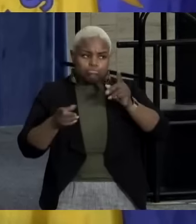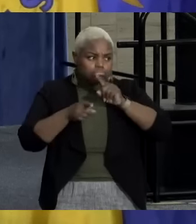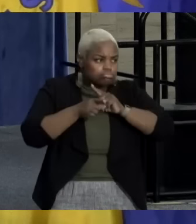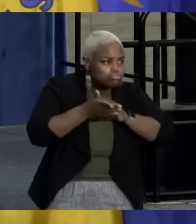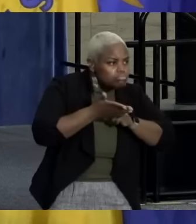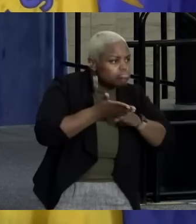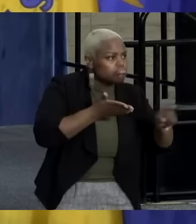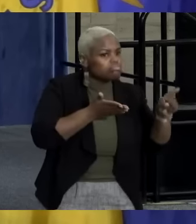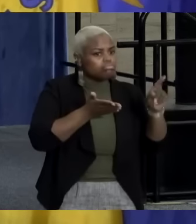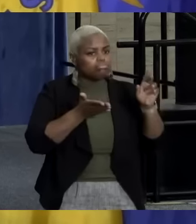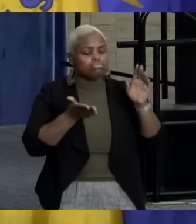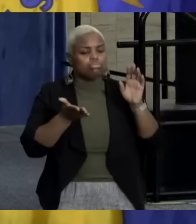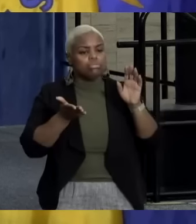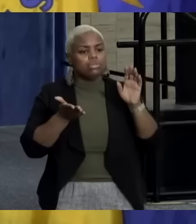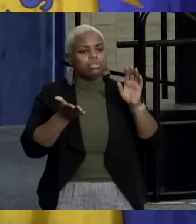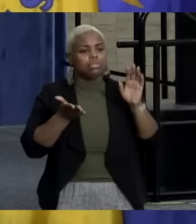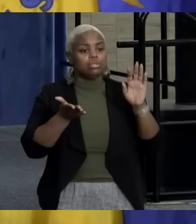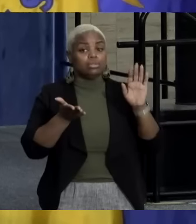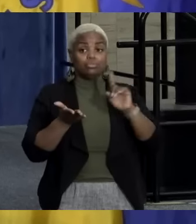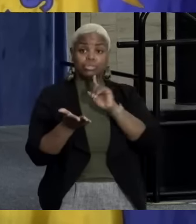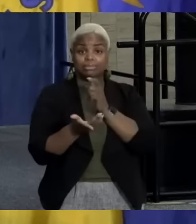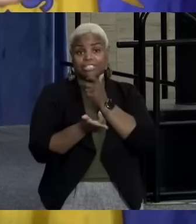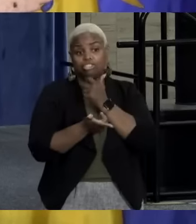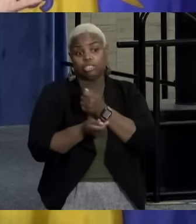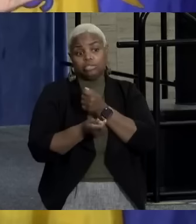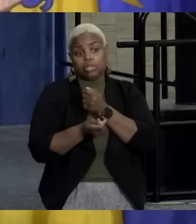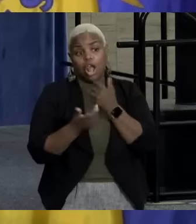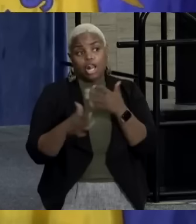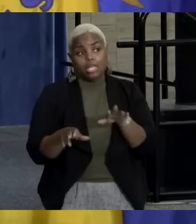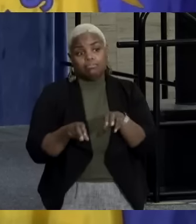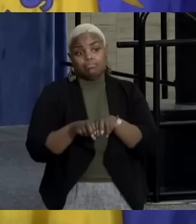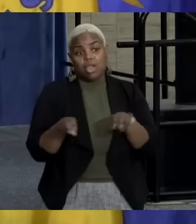had an interest in from previous research. We let the experts express their opinion,